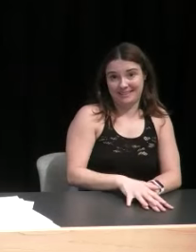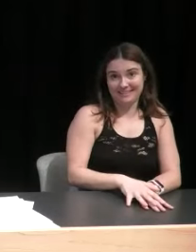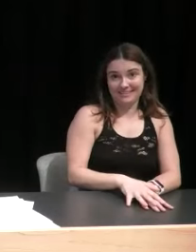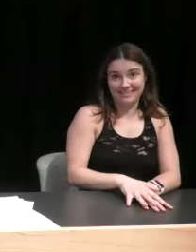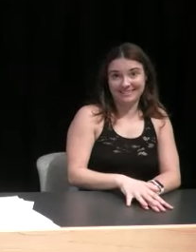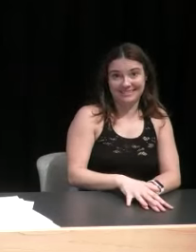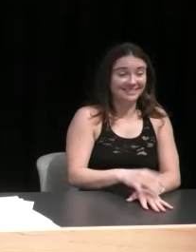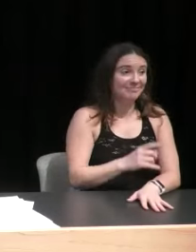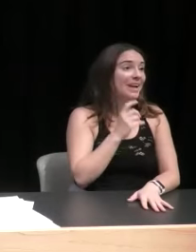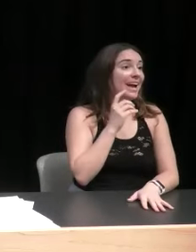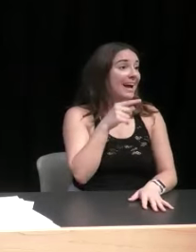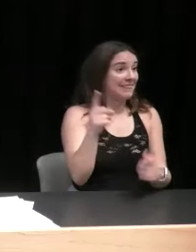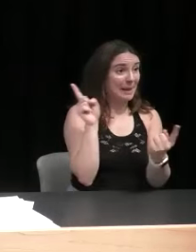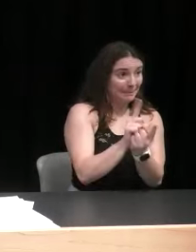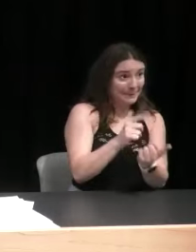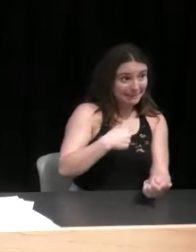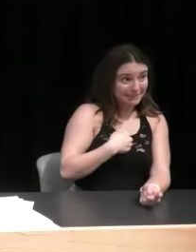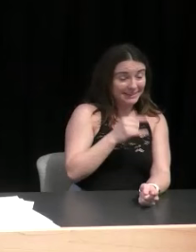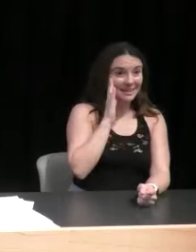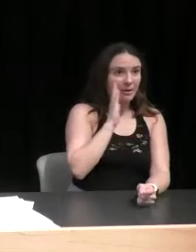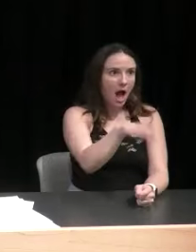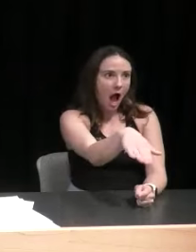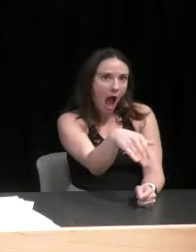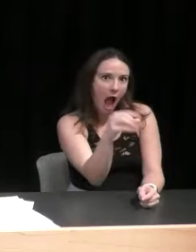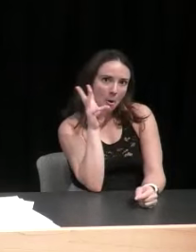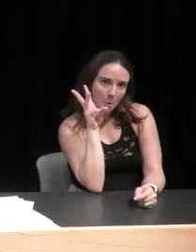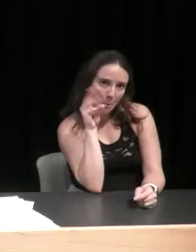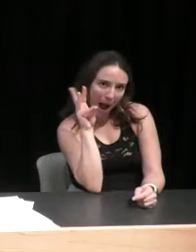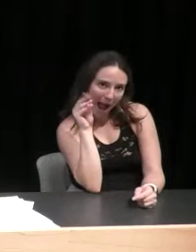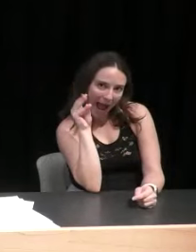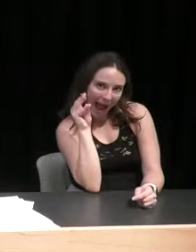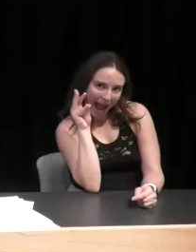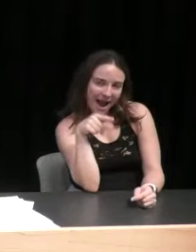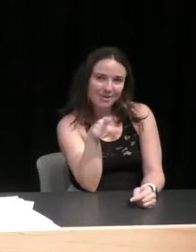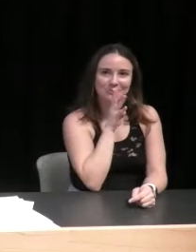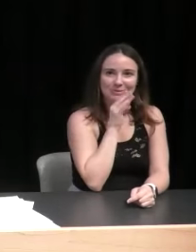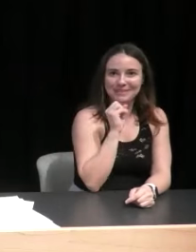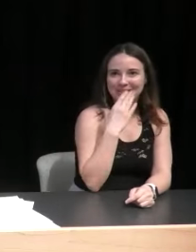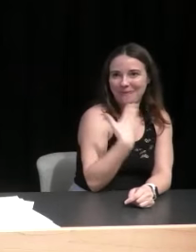person's voice so hearing people like me because I use my voice so they meet me and they're like wow